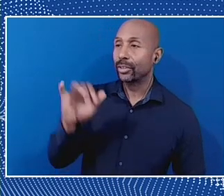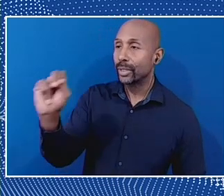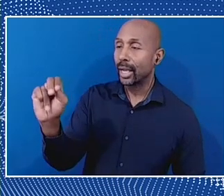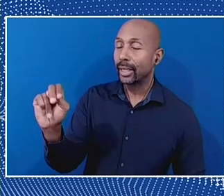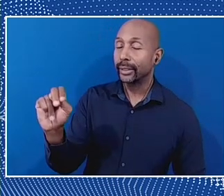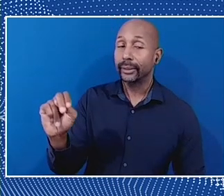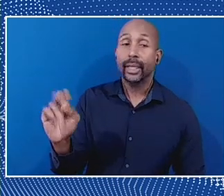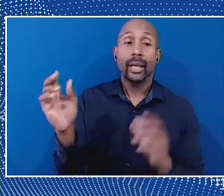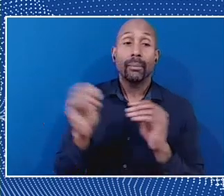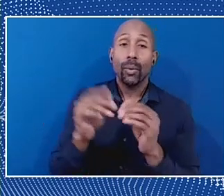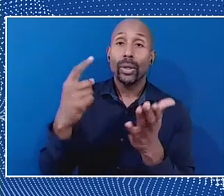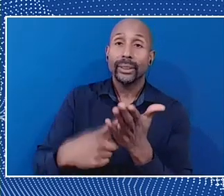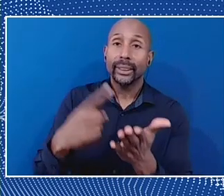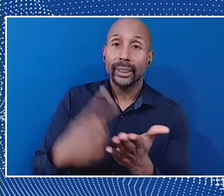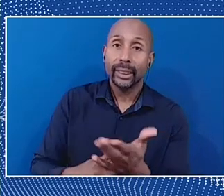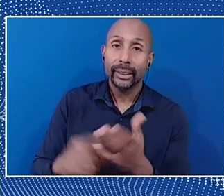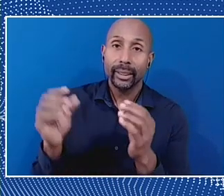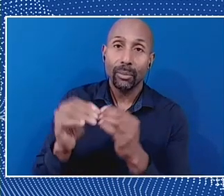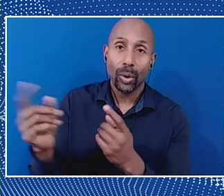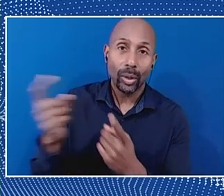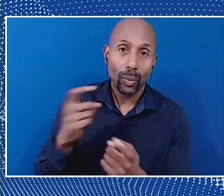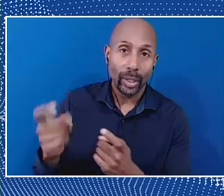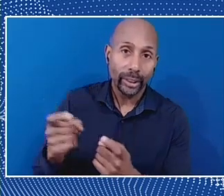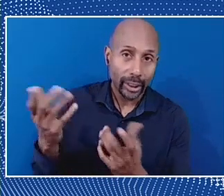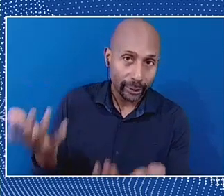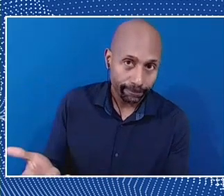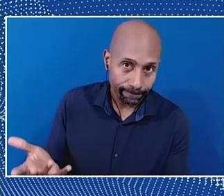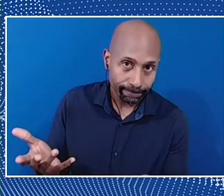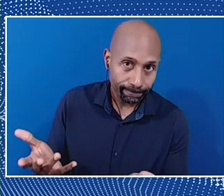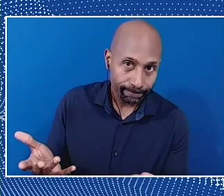questions regarding paragraph D?